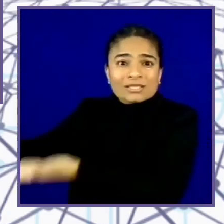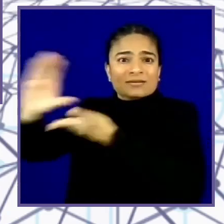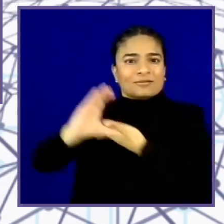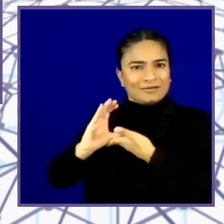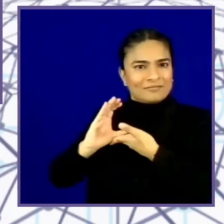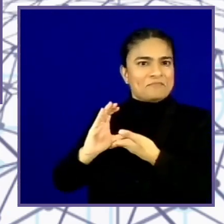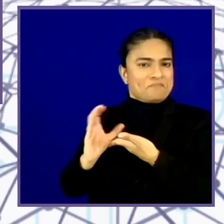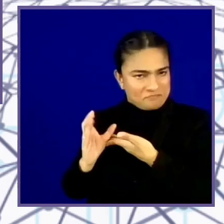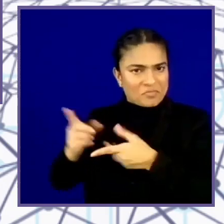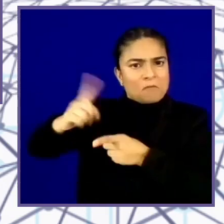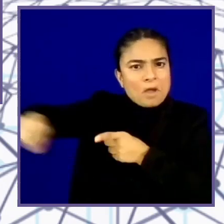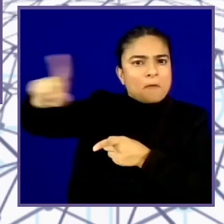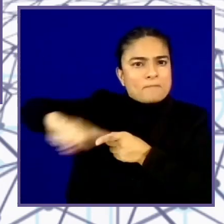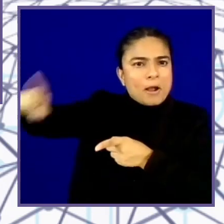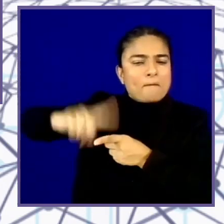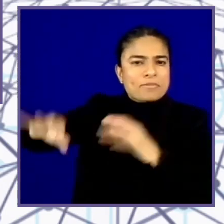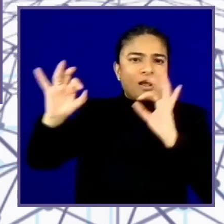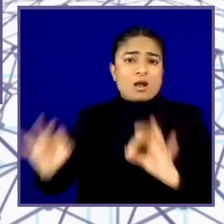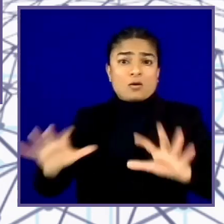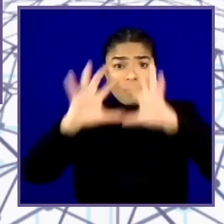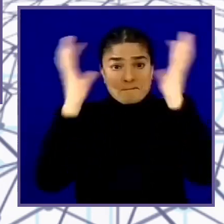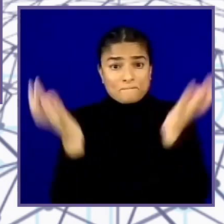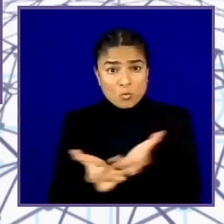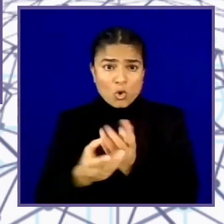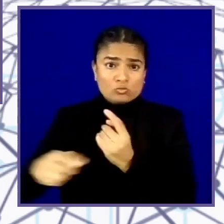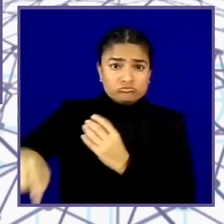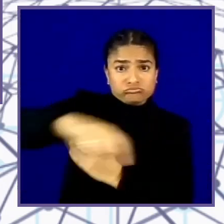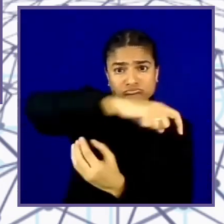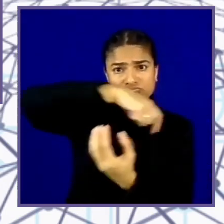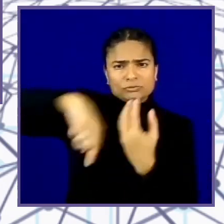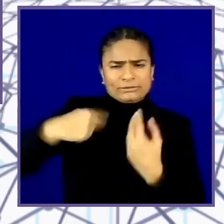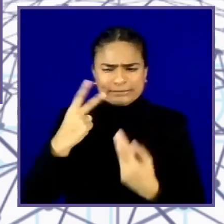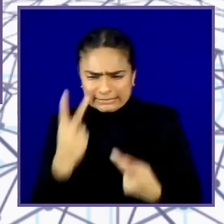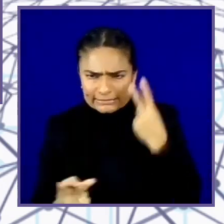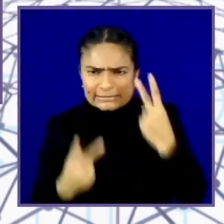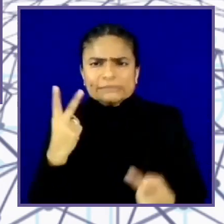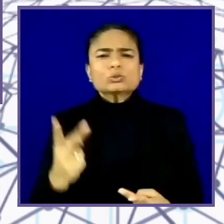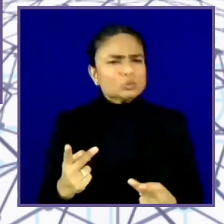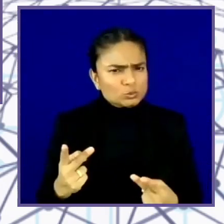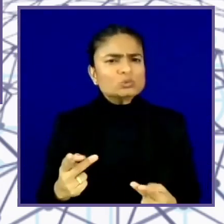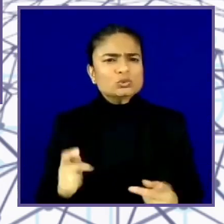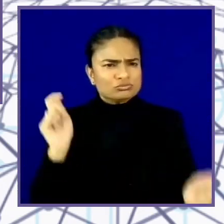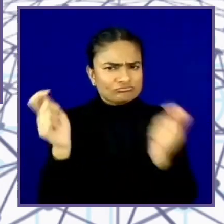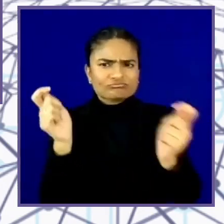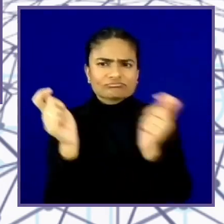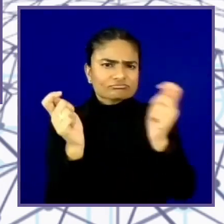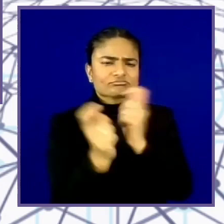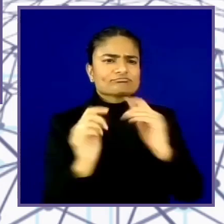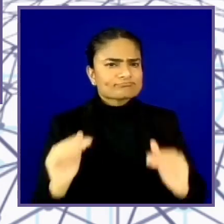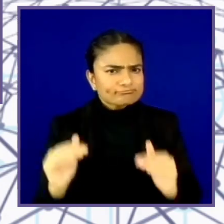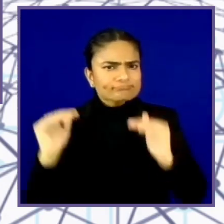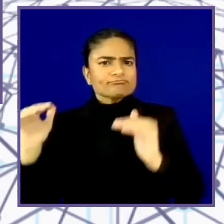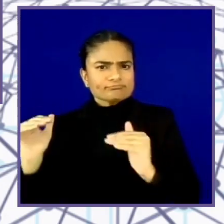specifically by disabled corporate leaders, let's say at Scotiabank Mastercard Wells Fargo. We have